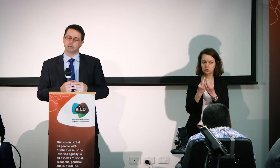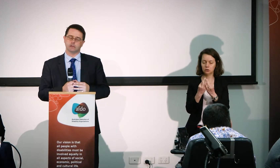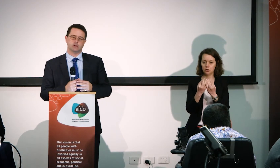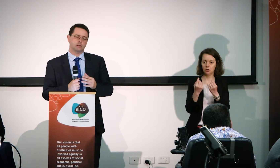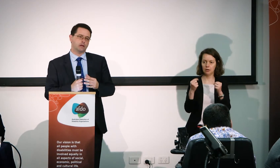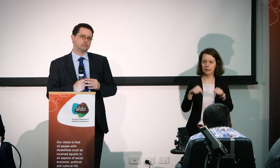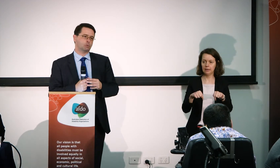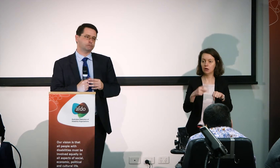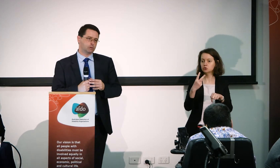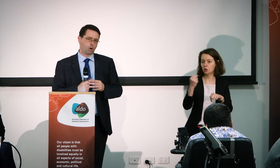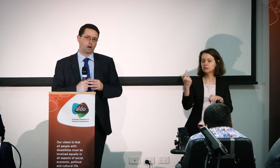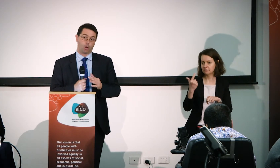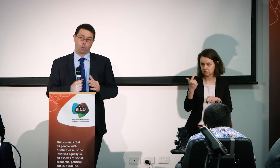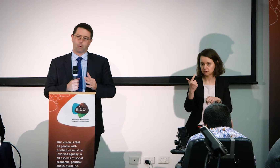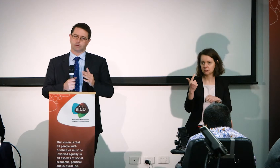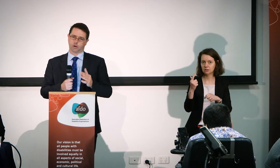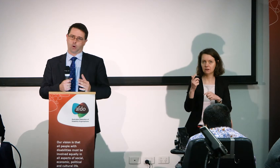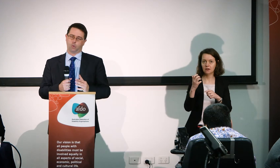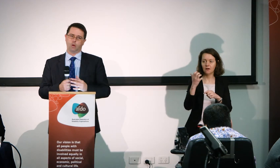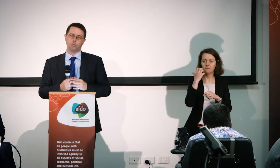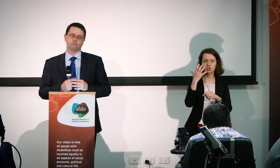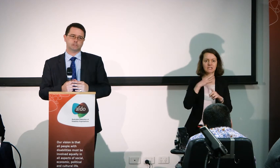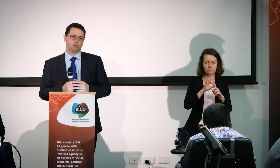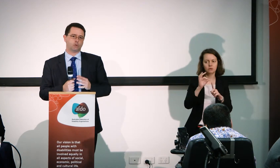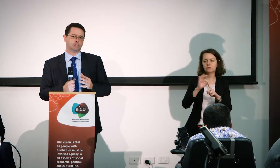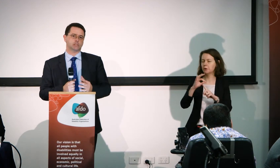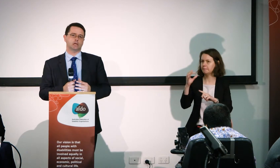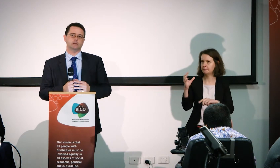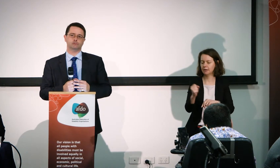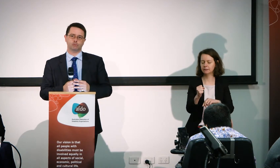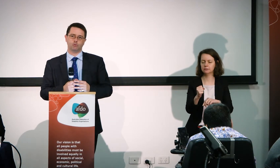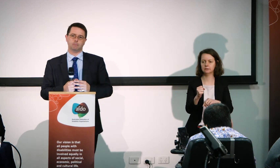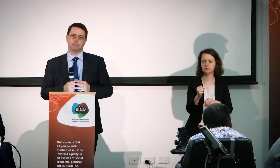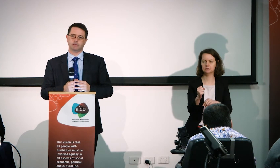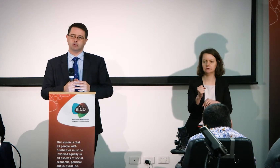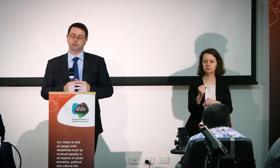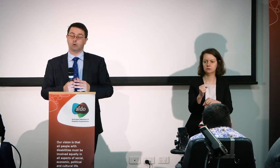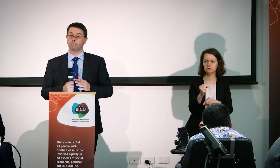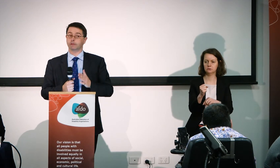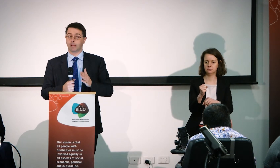Yes, we still have a long way to go. We still have not seen true implementation